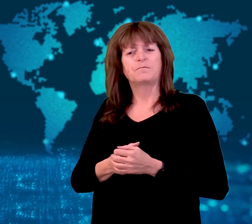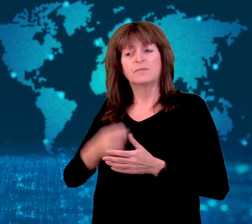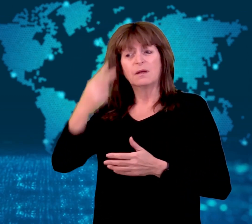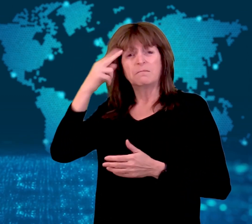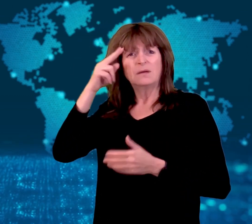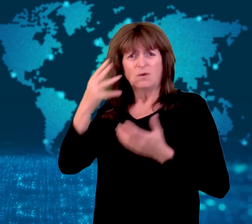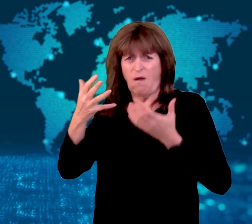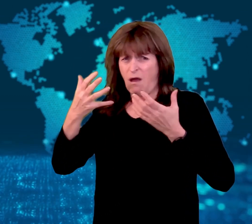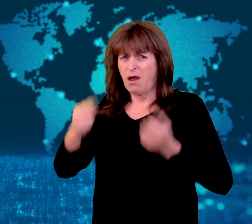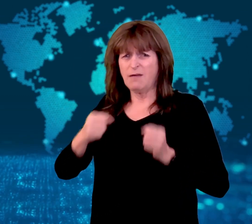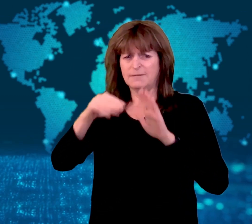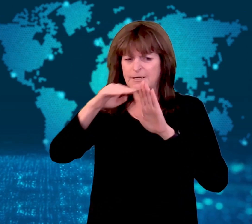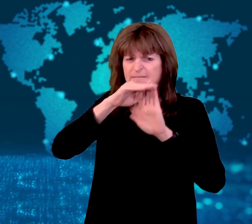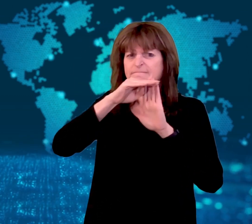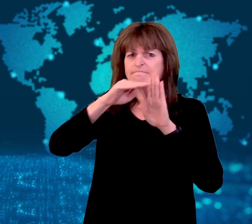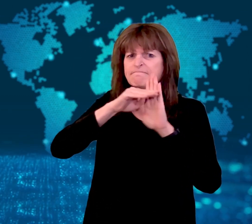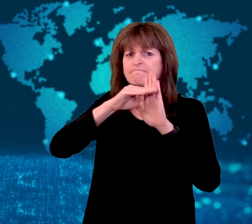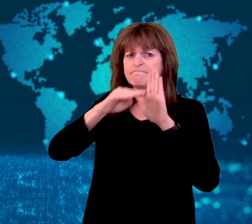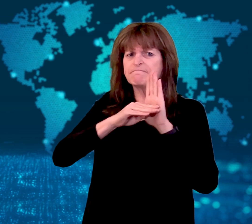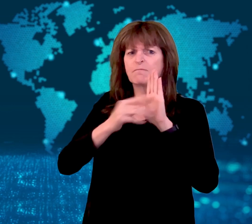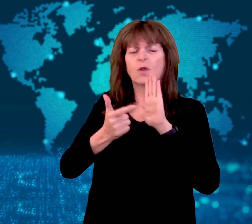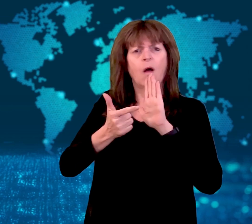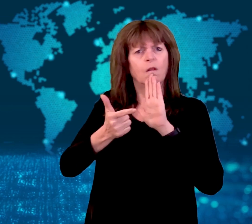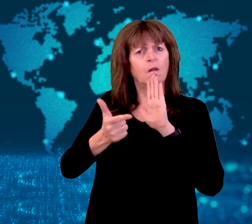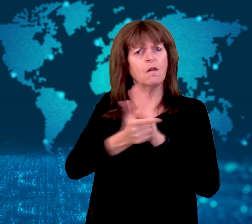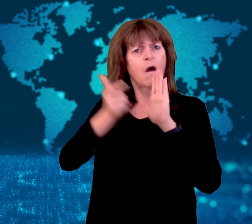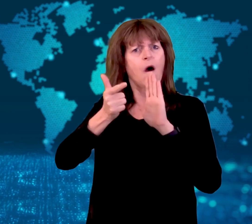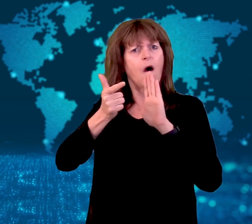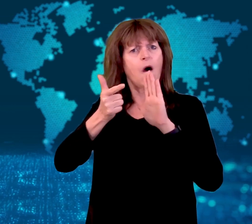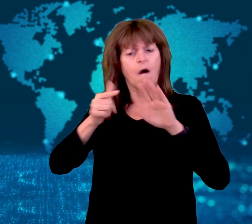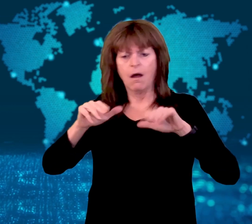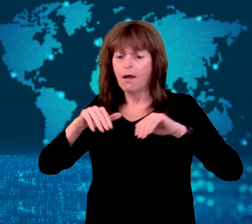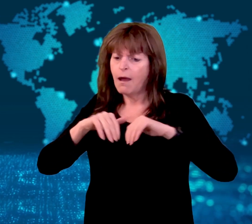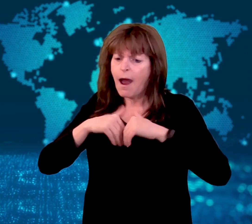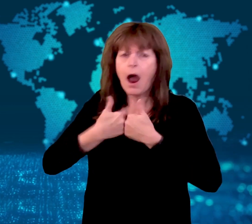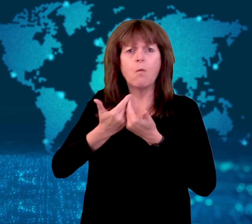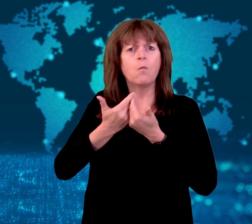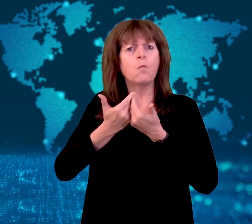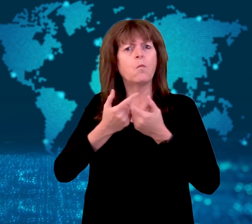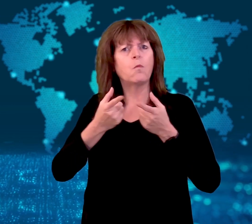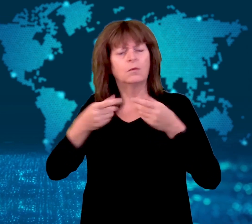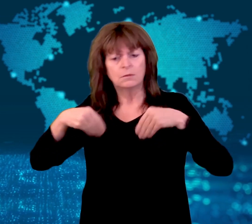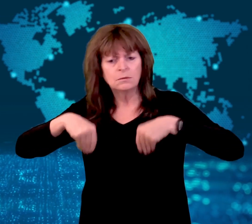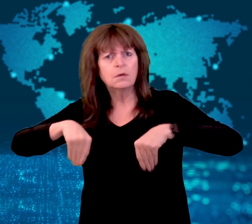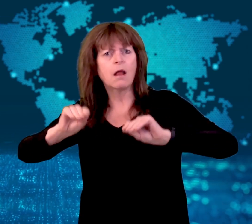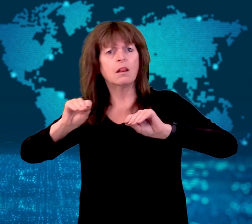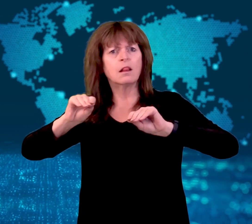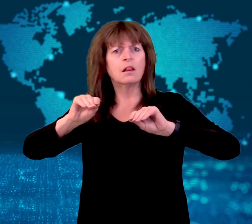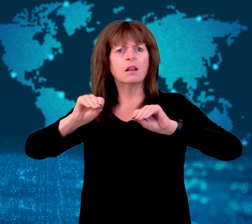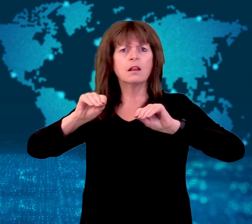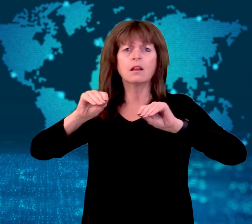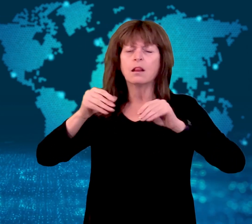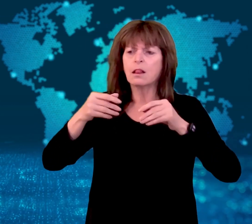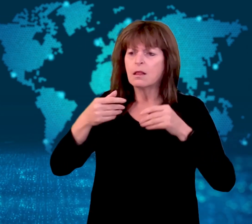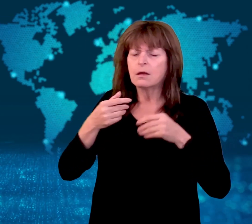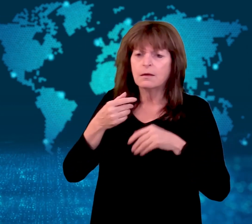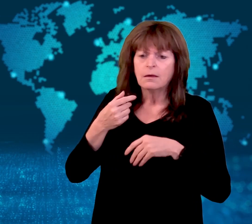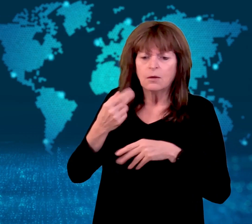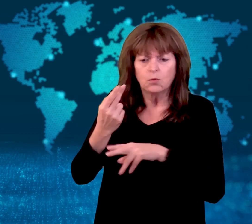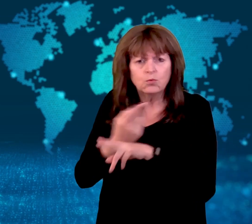injuries and deaths.